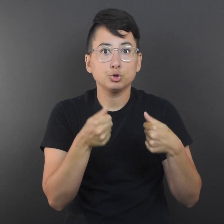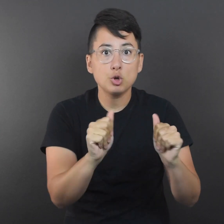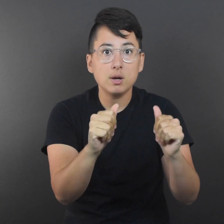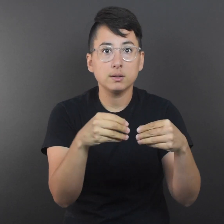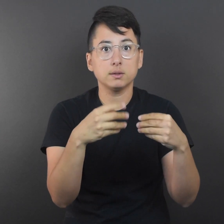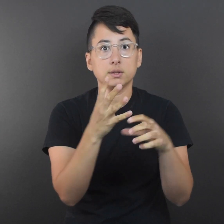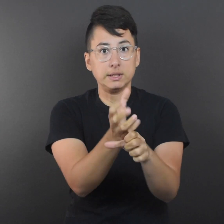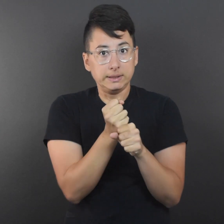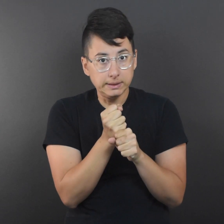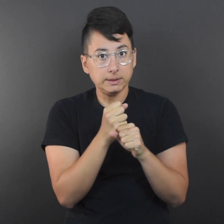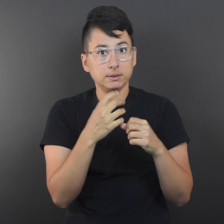Minnesota. •